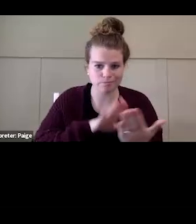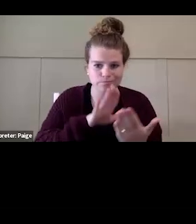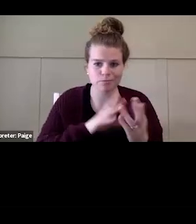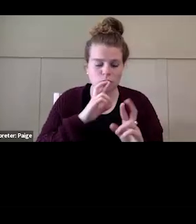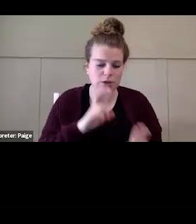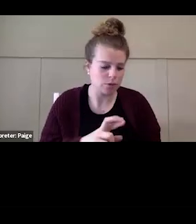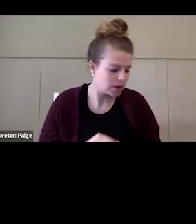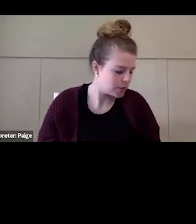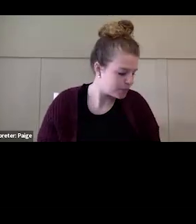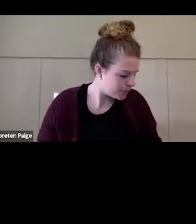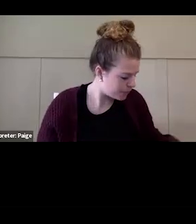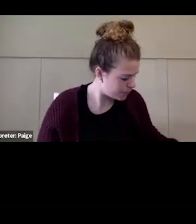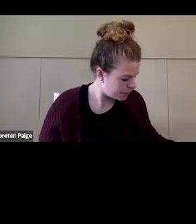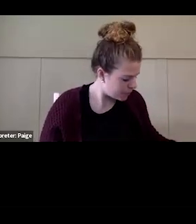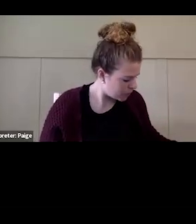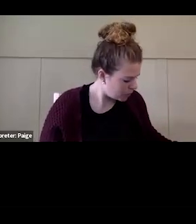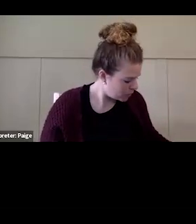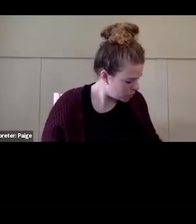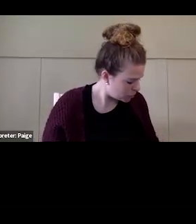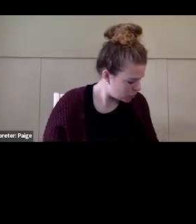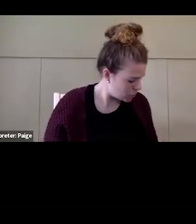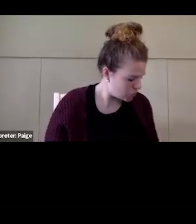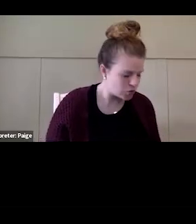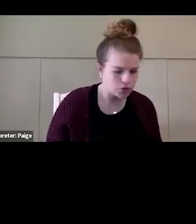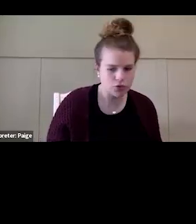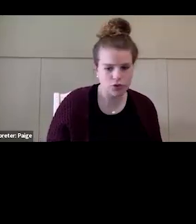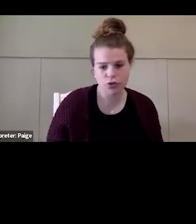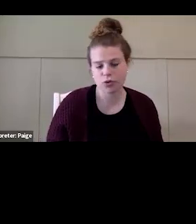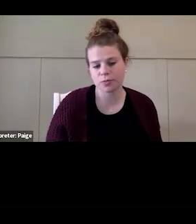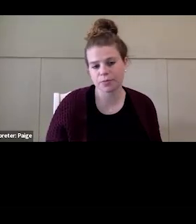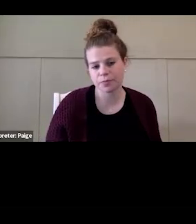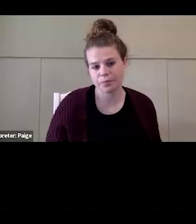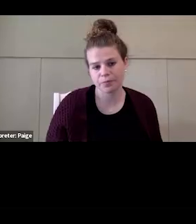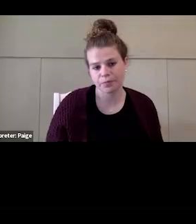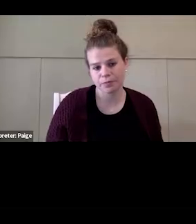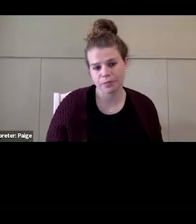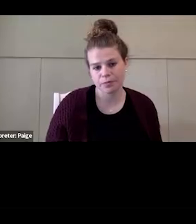which we know that STAR is not able to get to all of the STAR-eligible calls